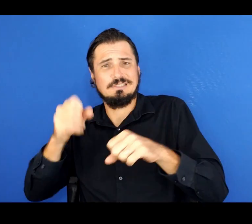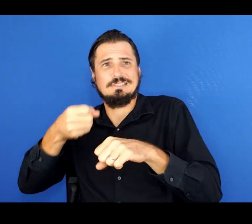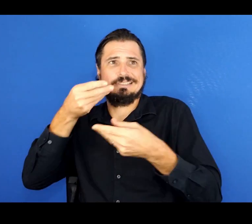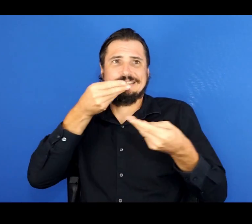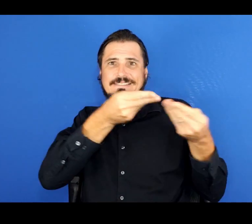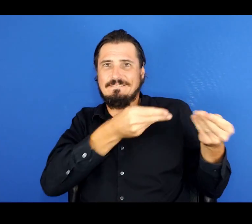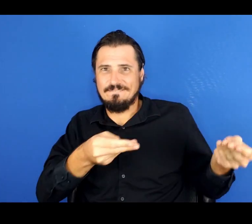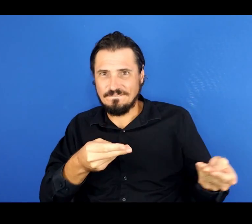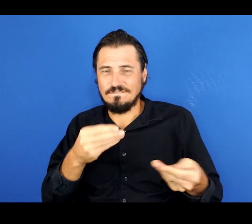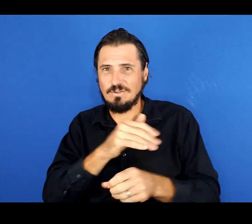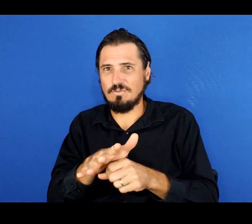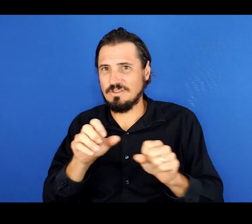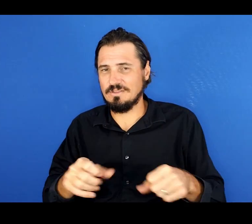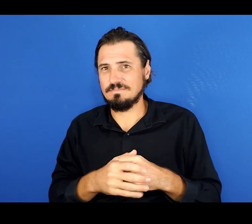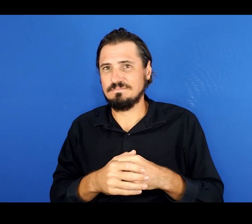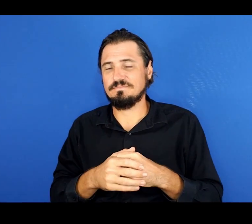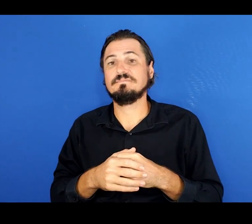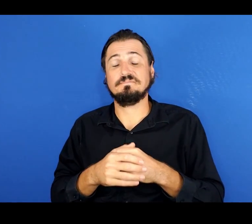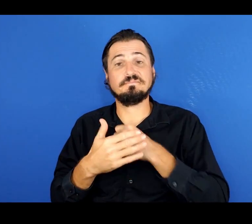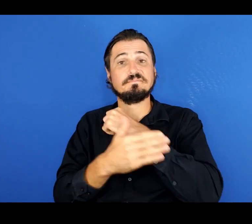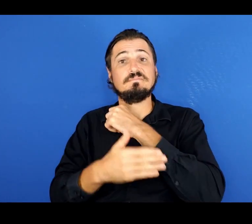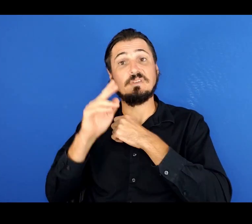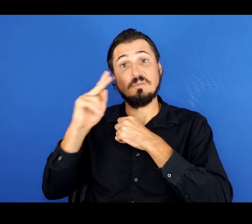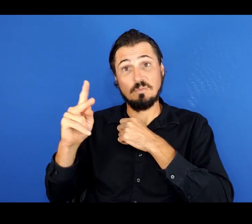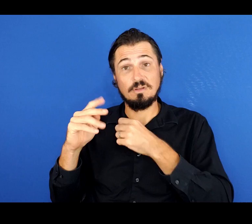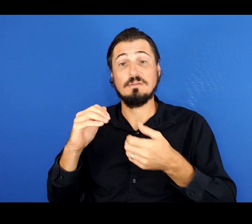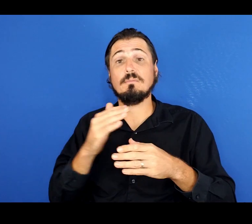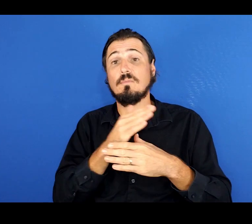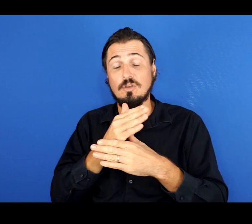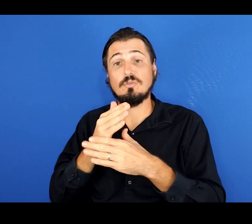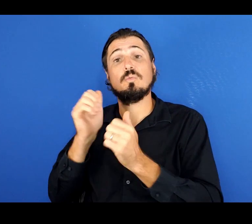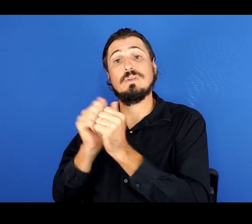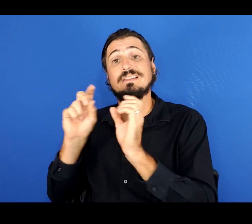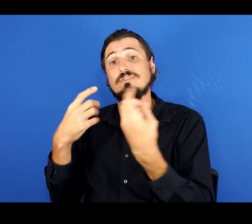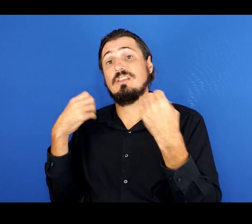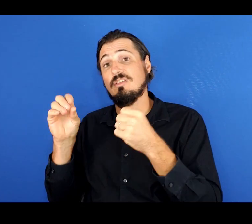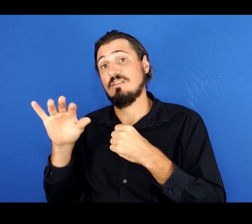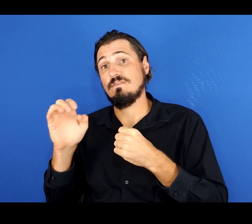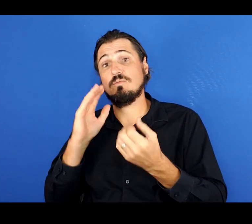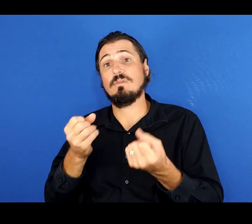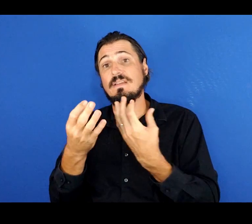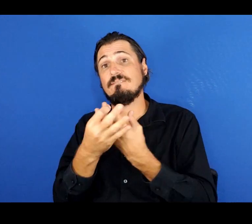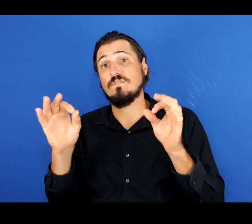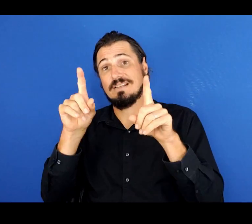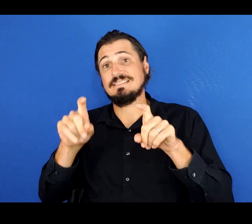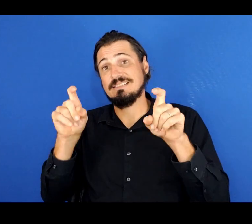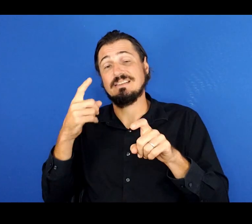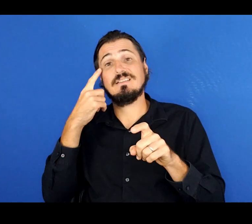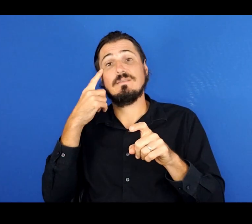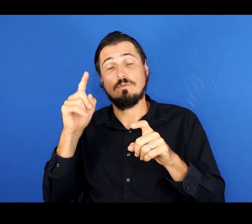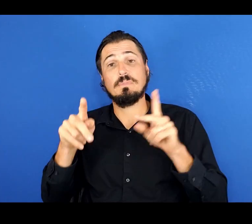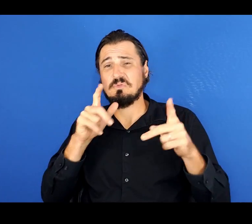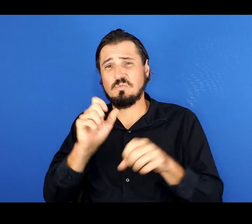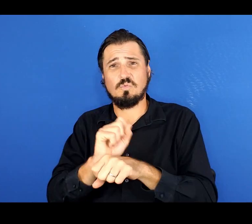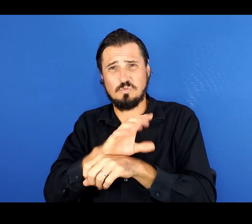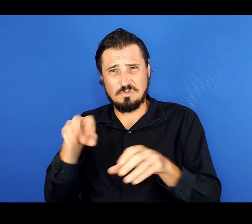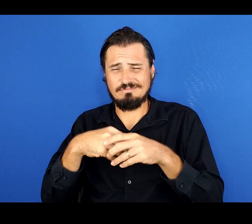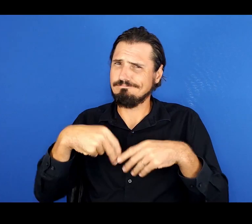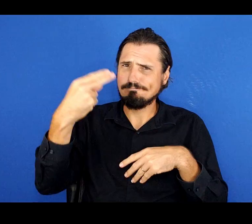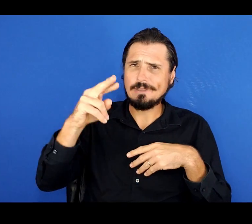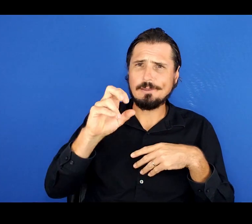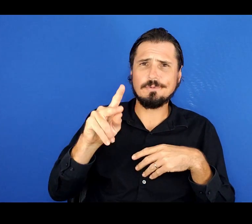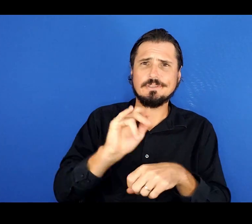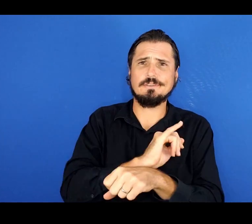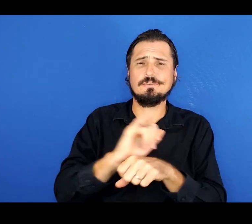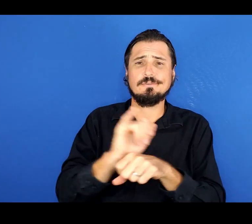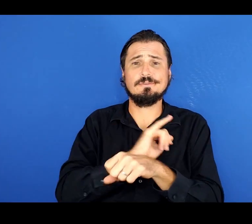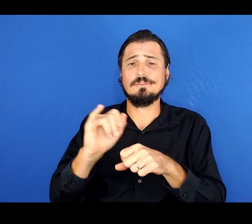The County of Kauai, in partnership with the Kauai District Health Office, is providing free COVID-19 testing for Kaua‘i residents in high-risk industries. Those eligible include employees in